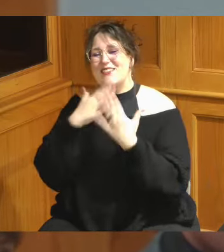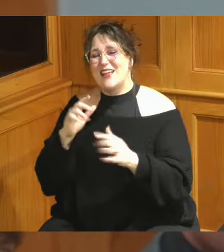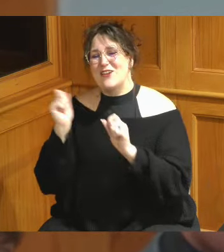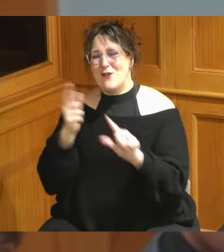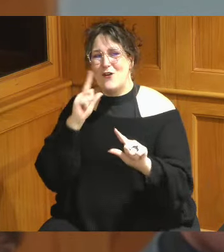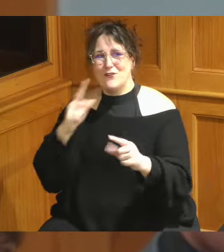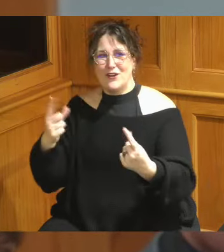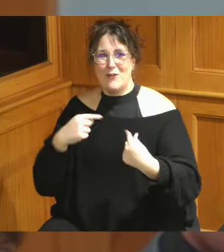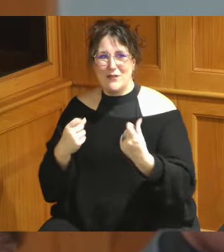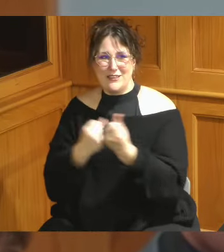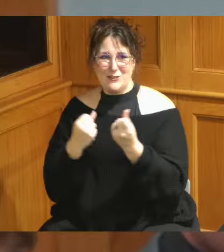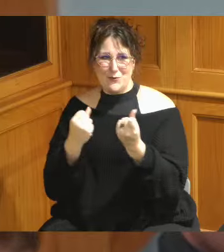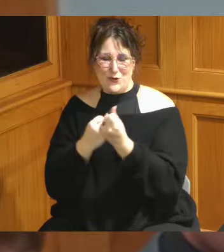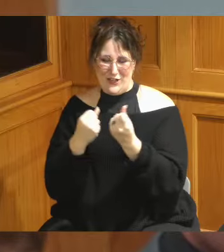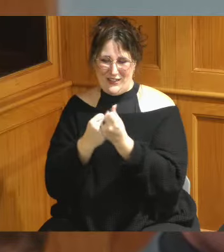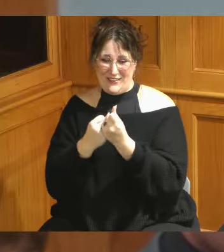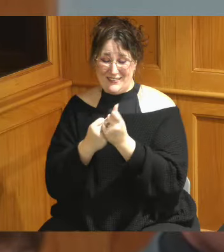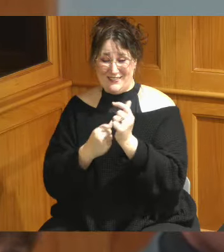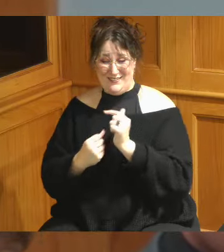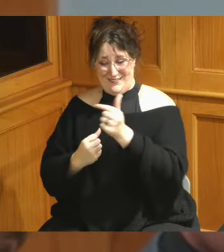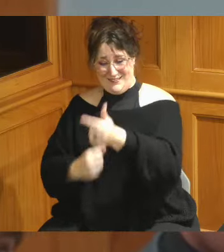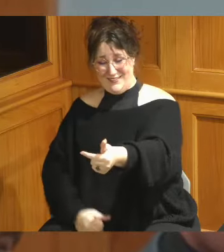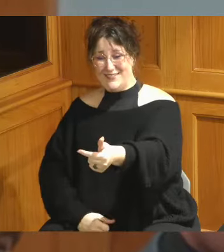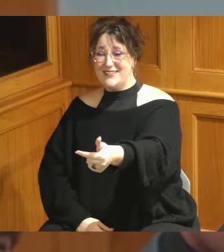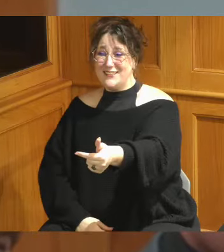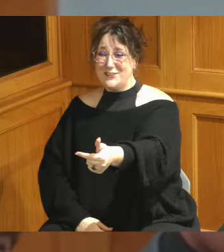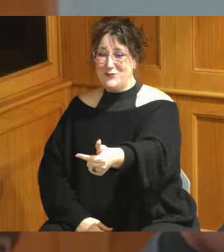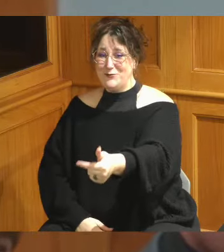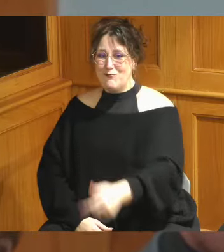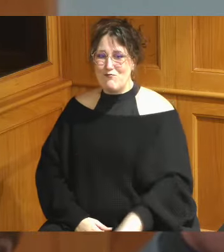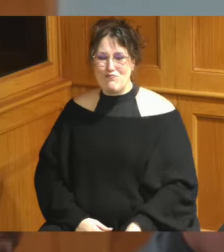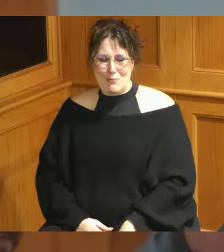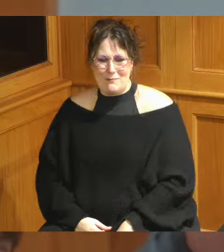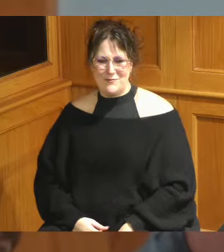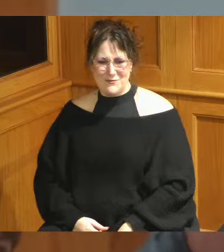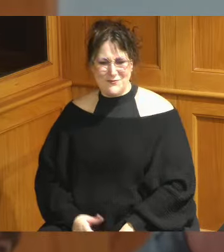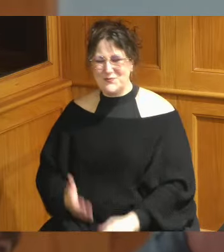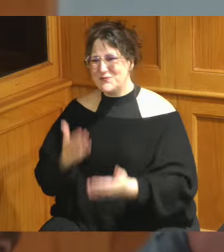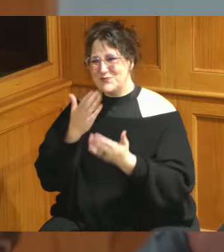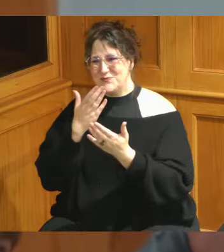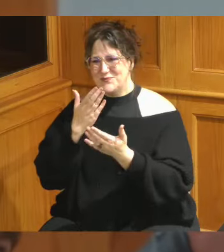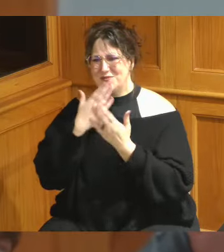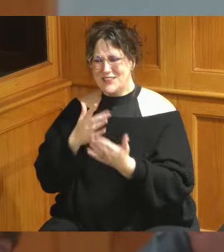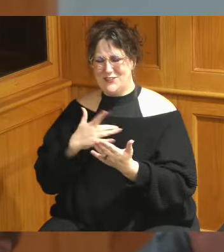here in support. so we're going to turn it over to you. Want to thank Commissioners for this honor.